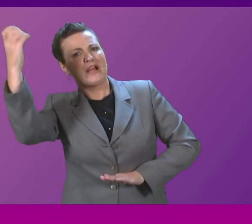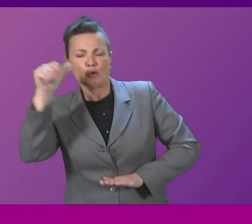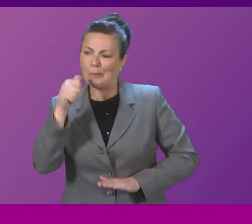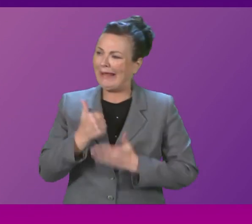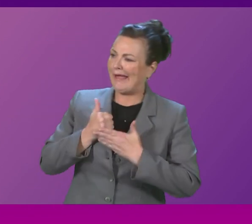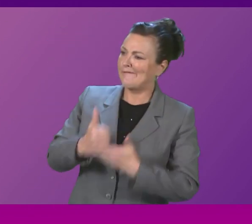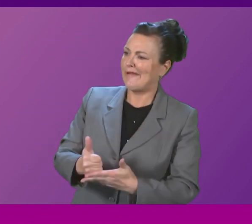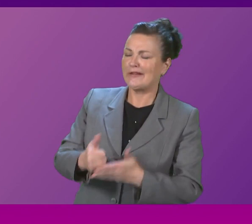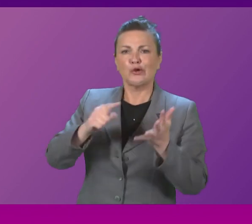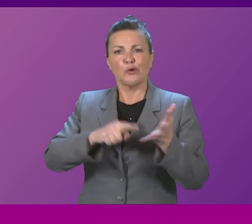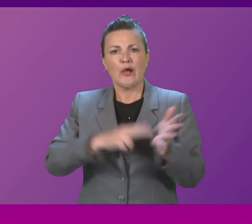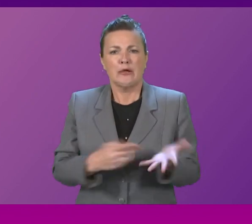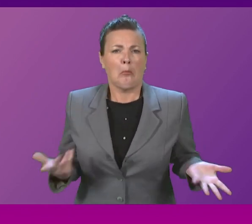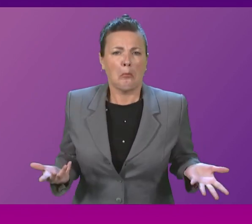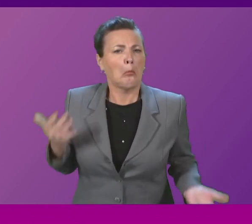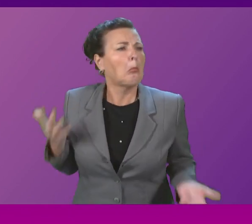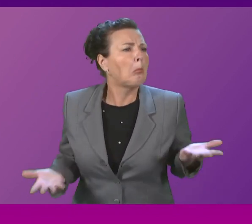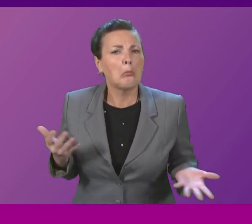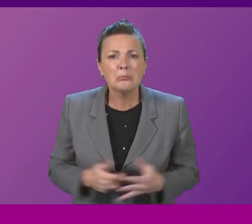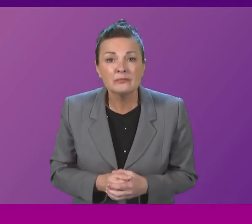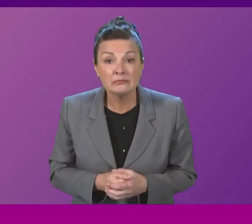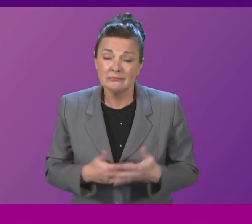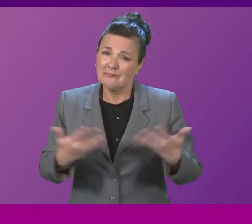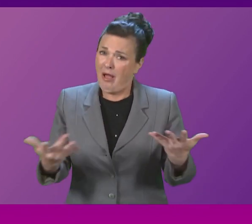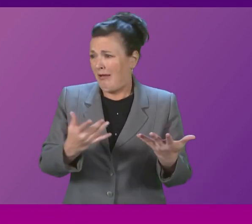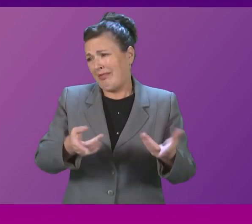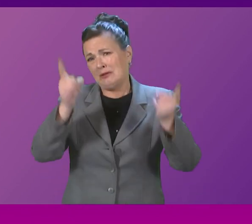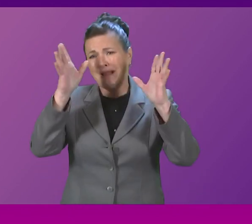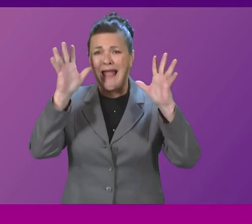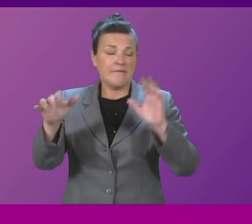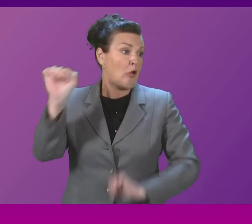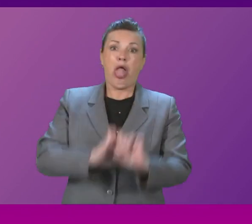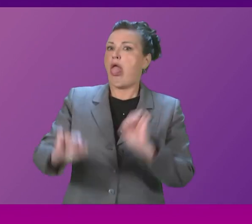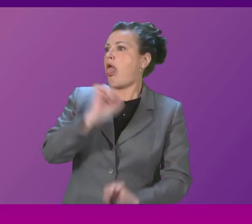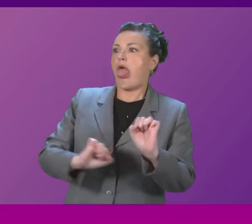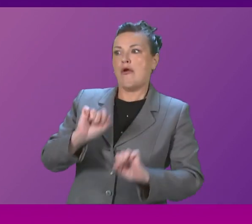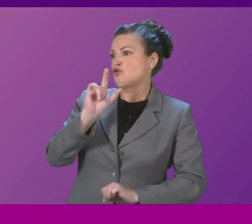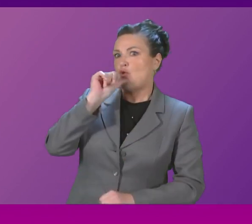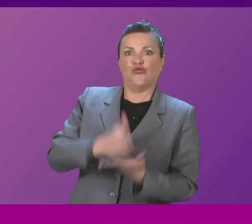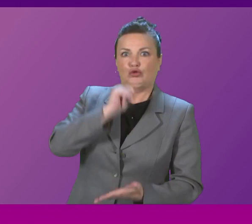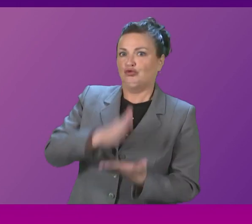Nations? Of course, the First Minister has to deny the facts, because the independence movement